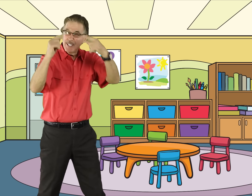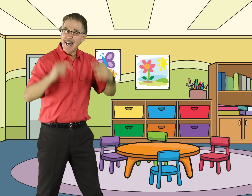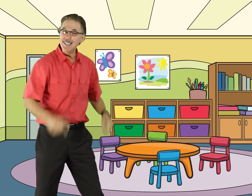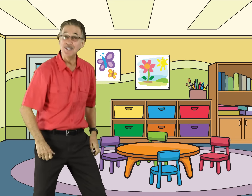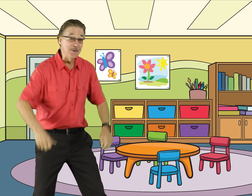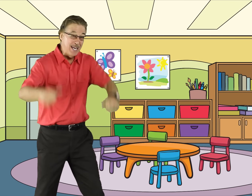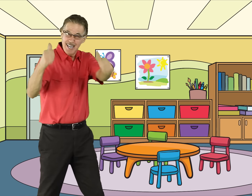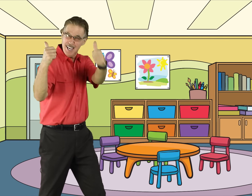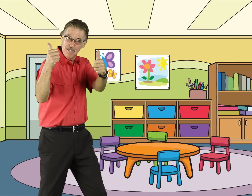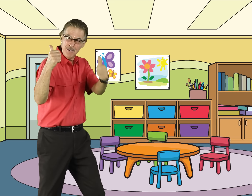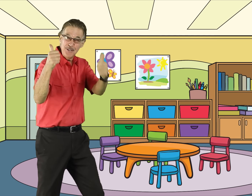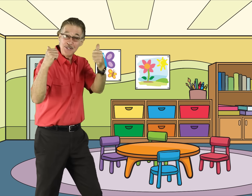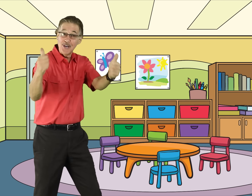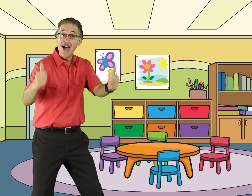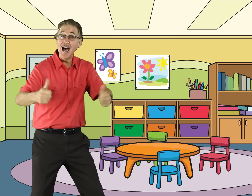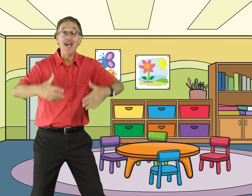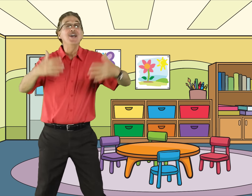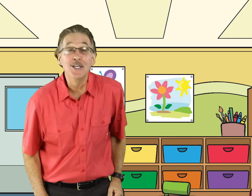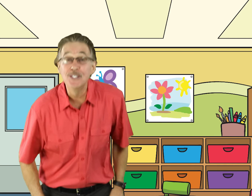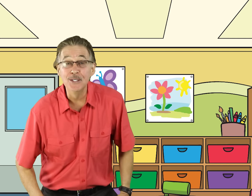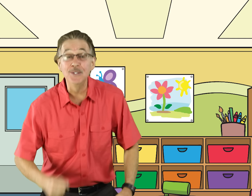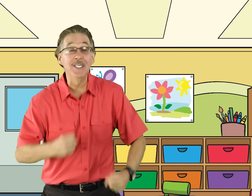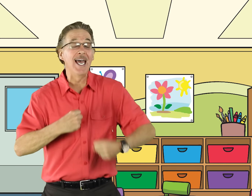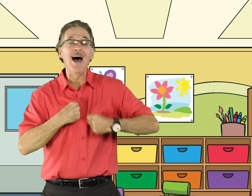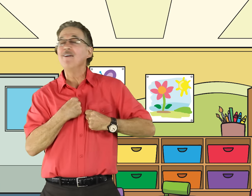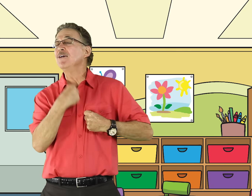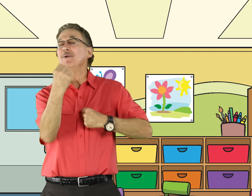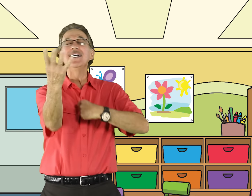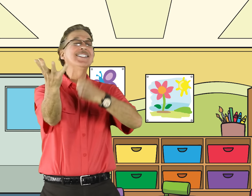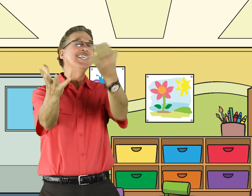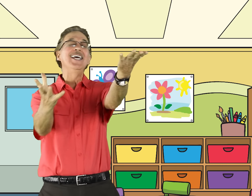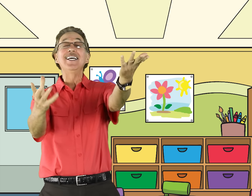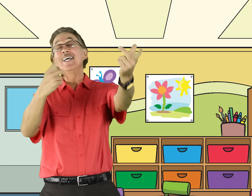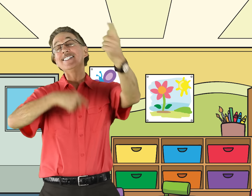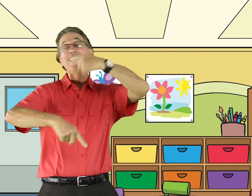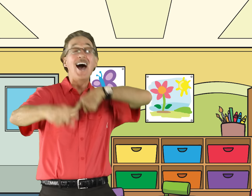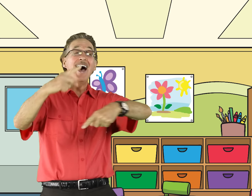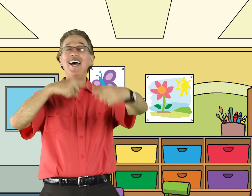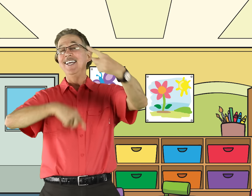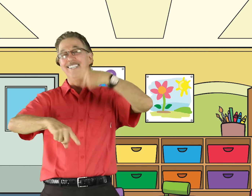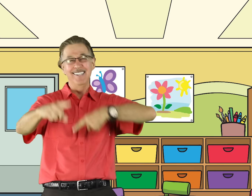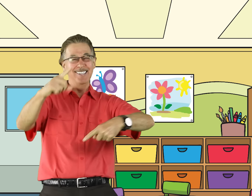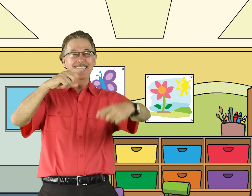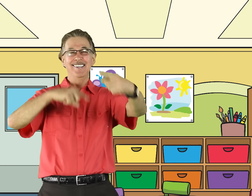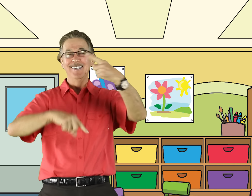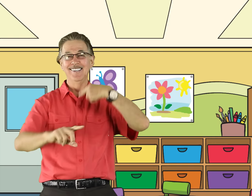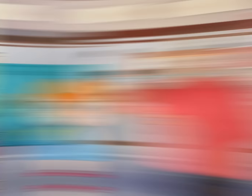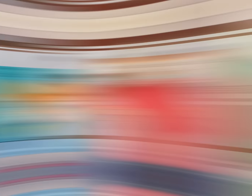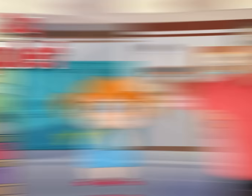You can do it if you try do the Alphabet Sing and Sign